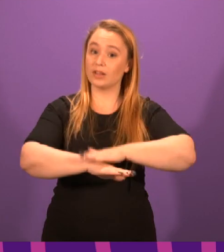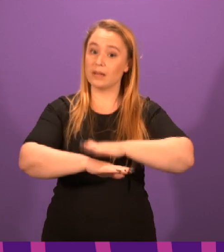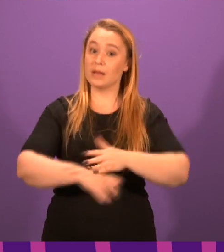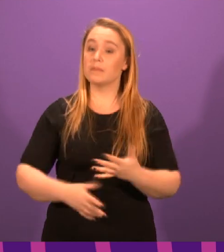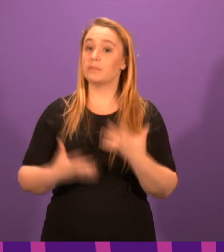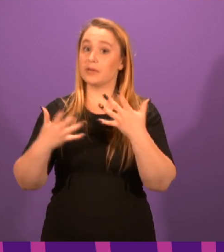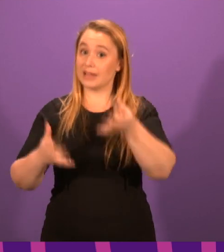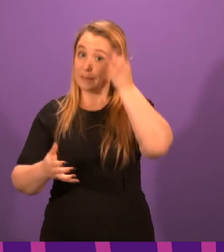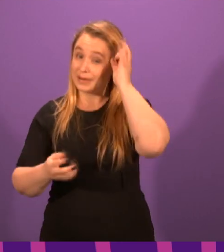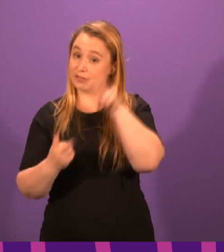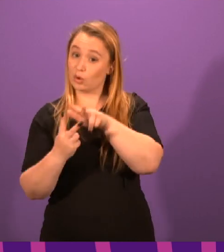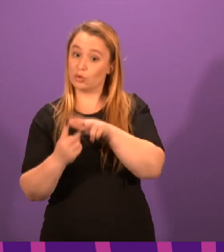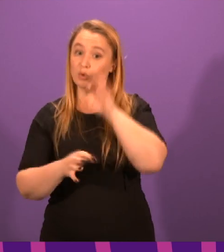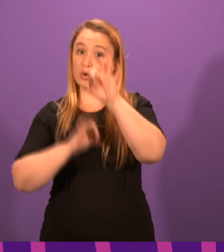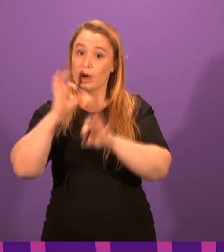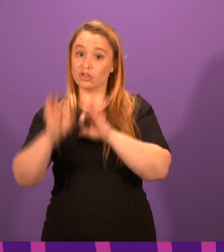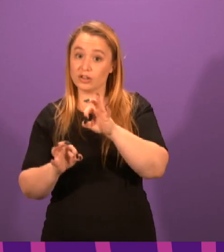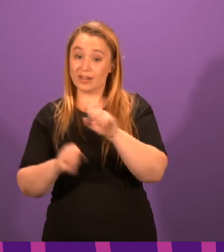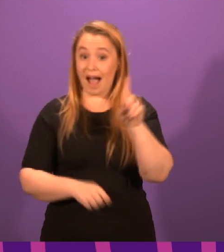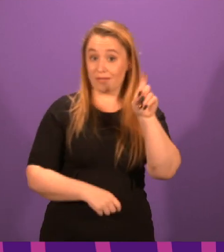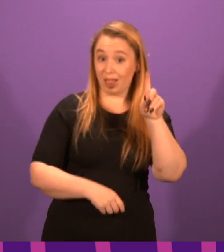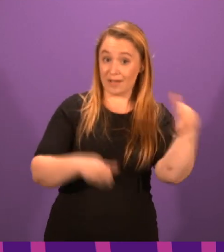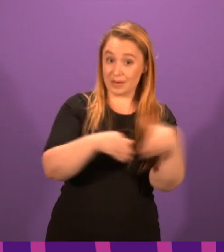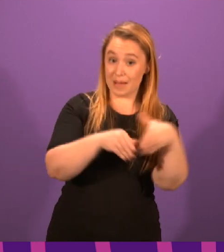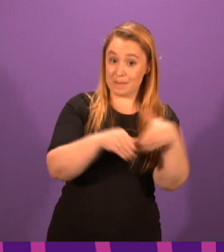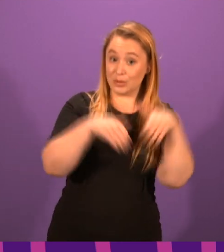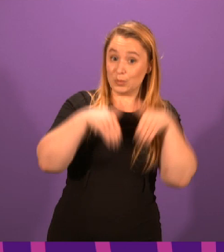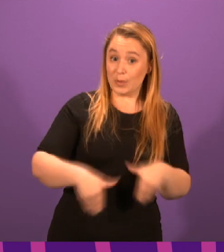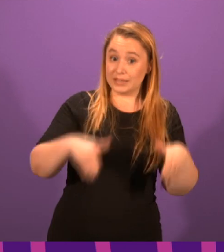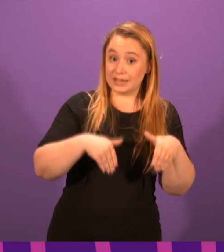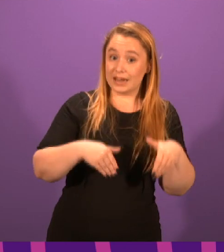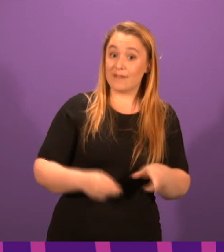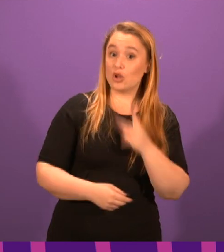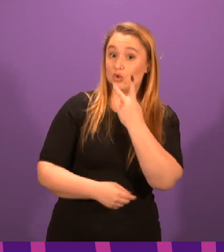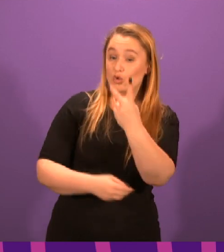members, but 11 members are waiting and we now have two minutes and 20 seconds to get